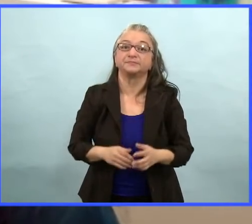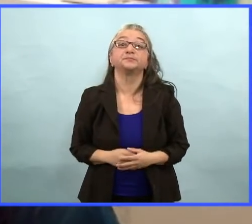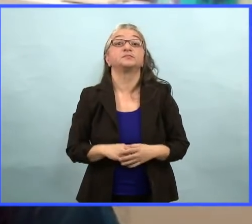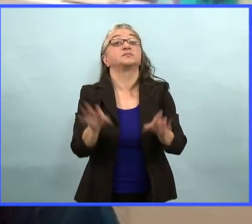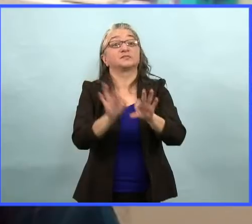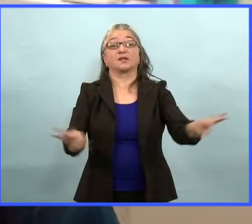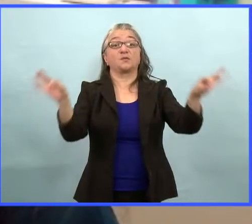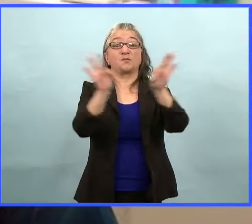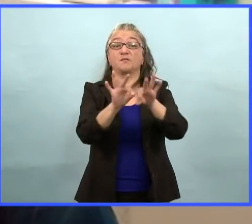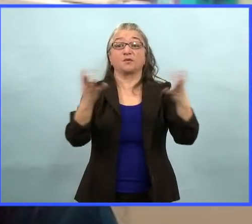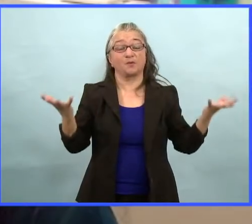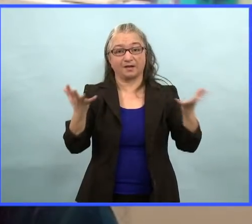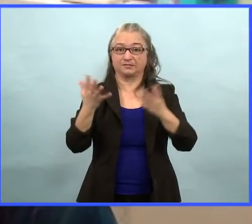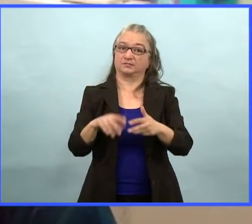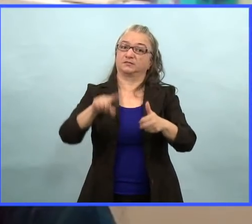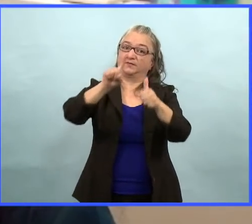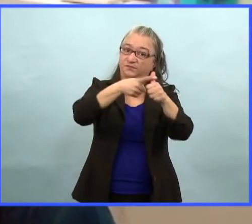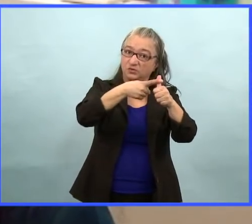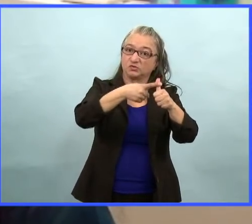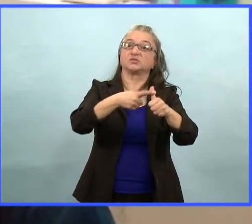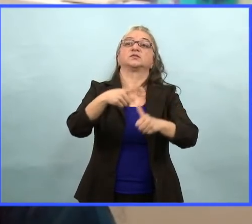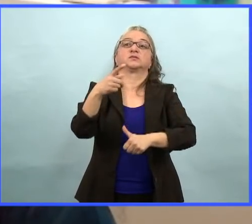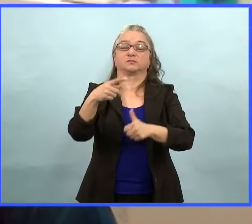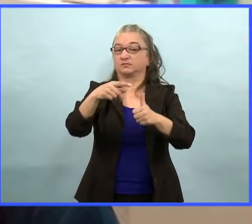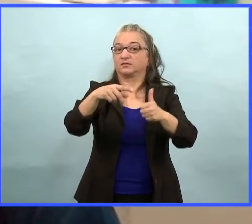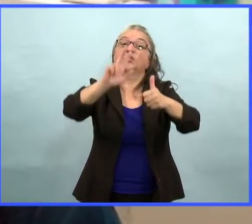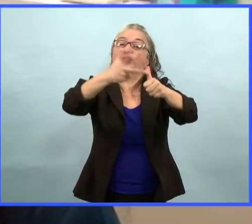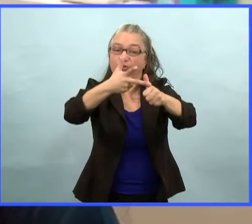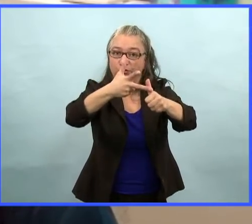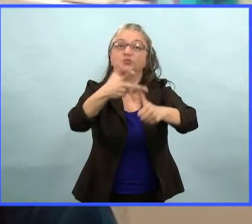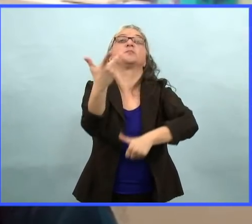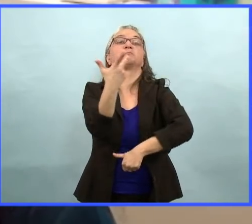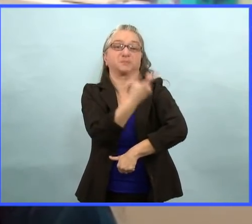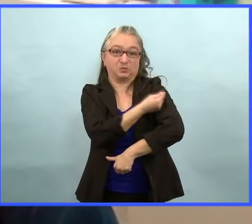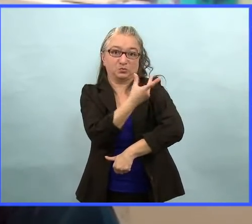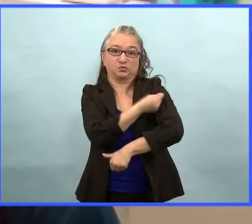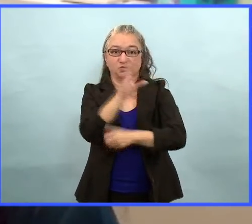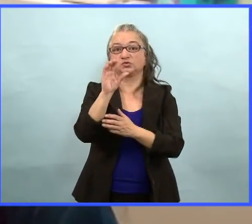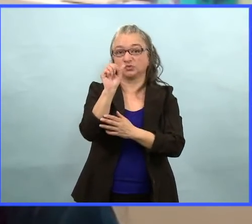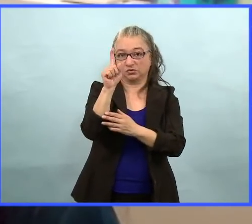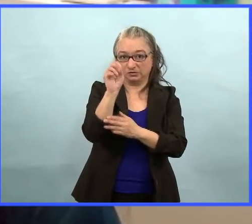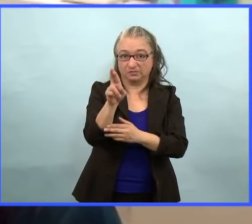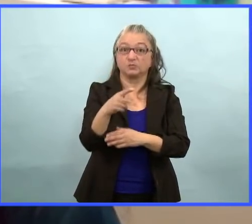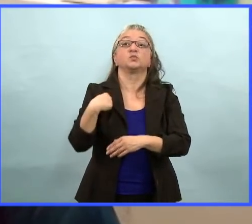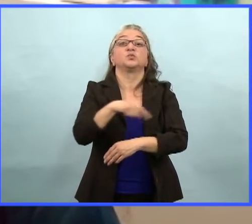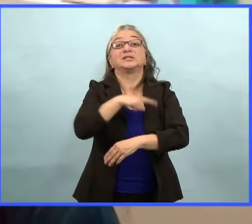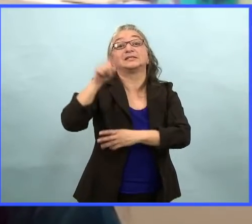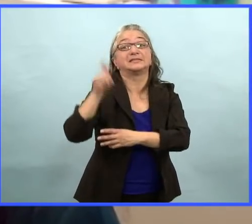access to the evolving treatments including both the oral antivirals and the monoclonal antibodies